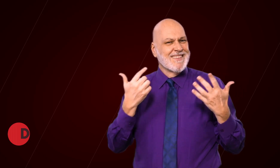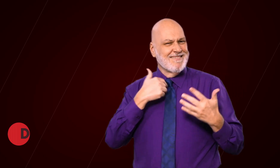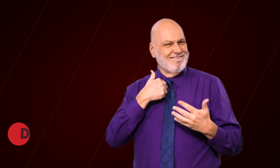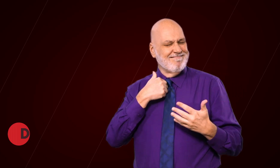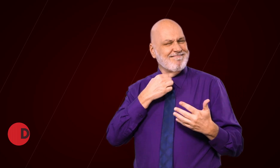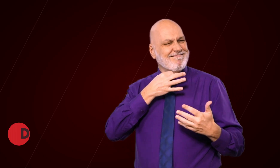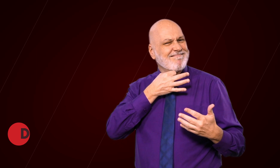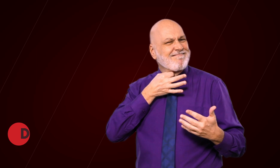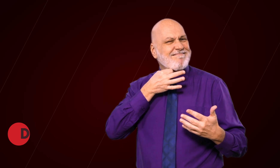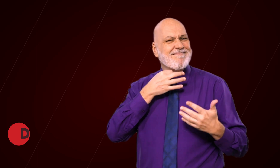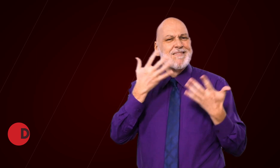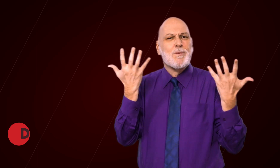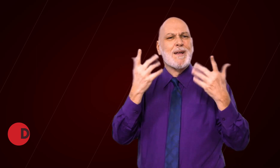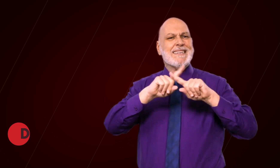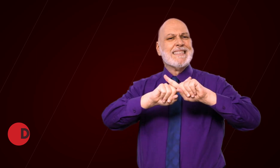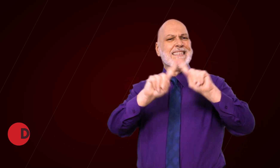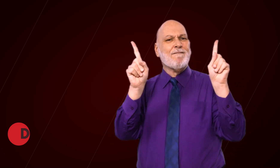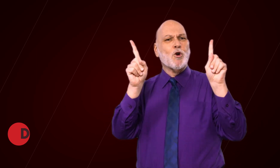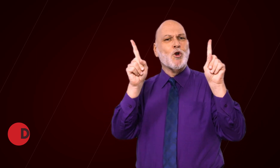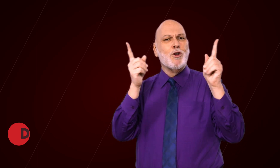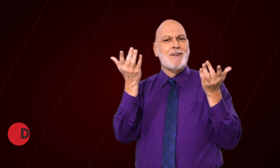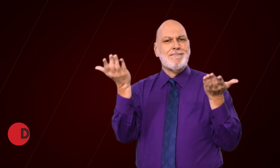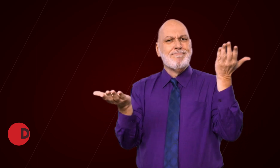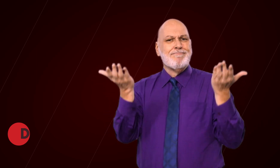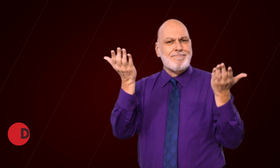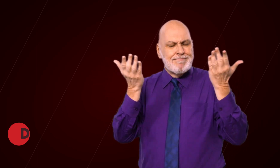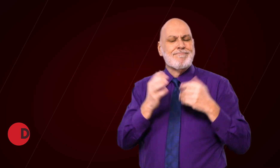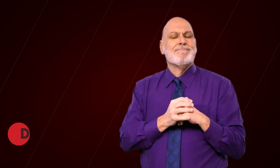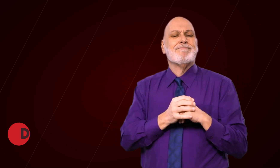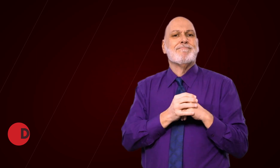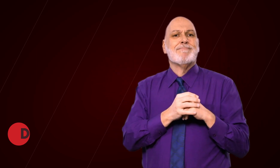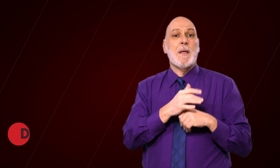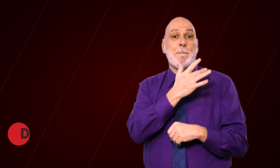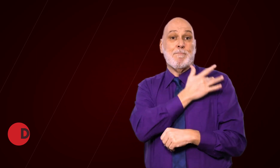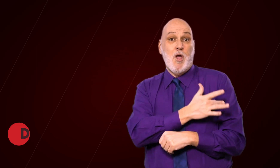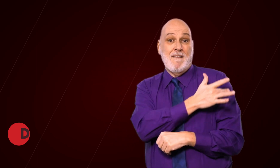[Anselmo]: I wonder what’s the difference between